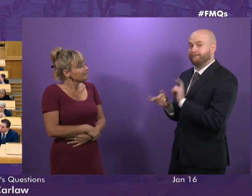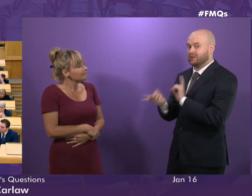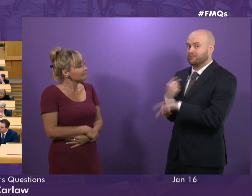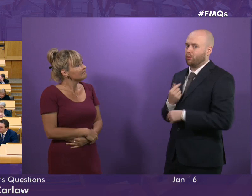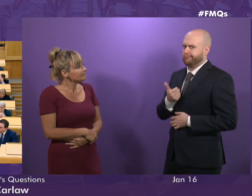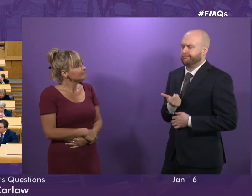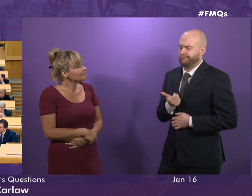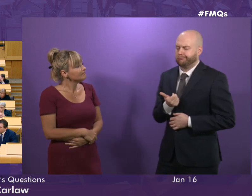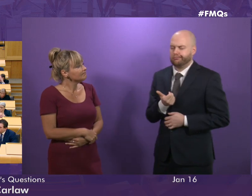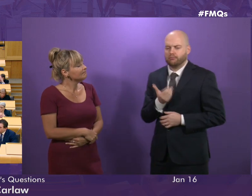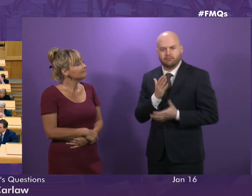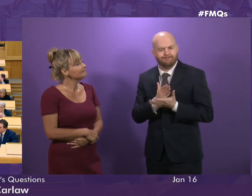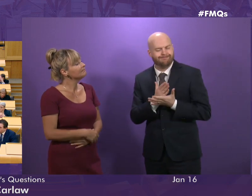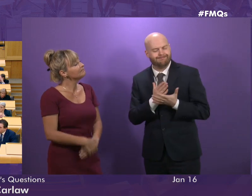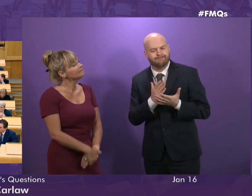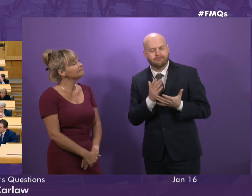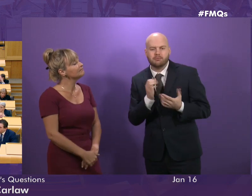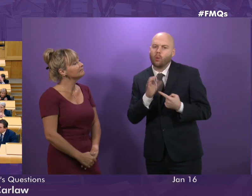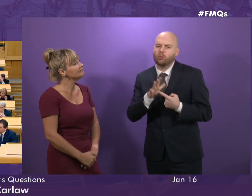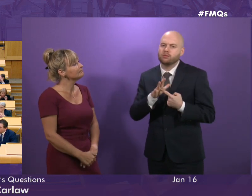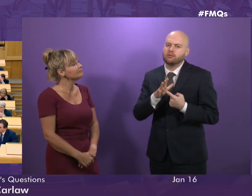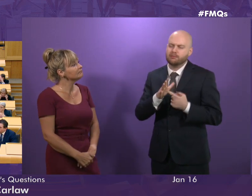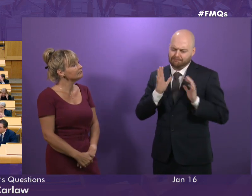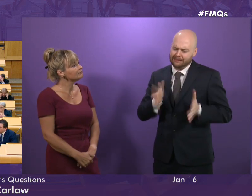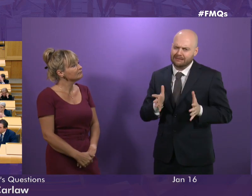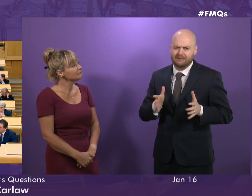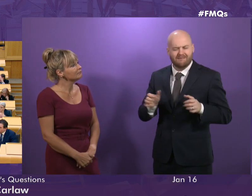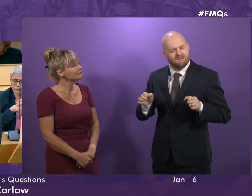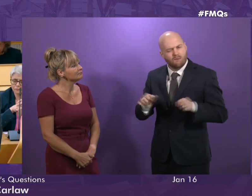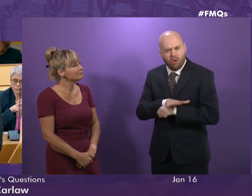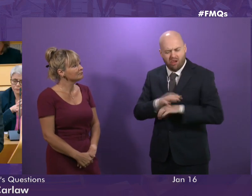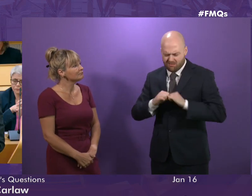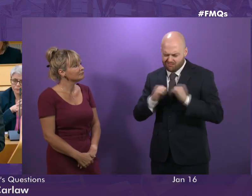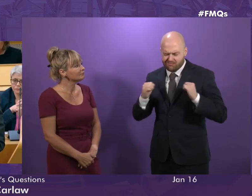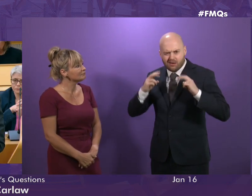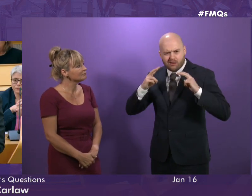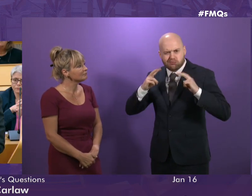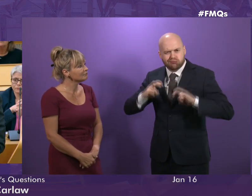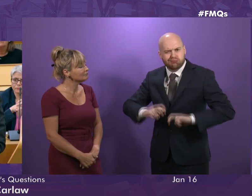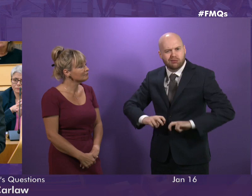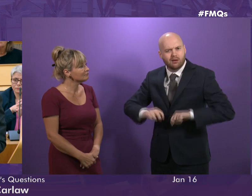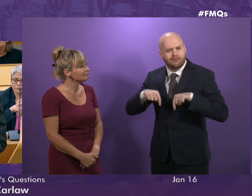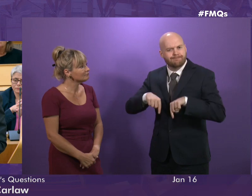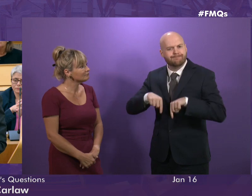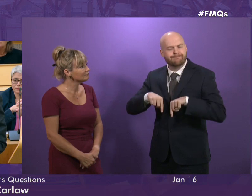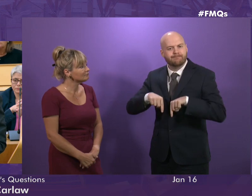It is important that we have a full inquiry. A majority of MSPs across parties have demanded